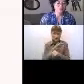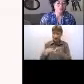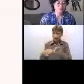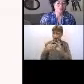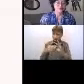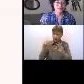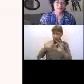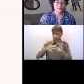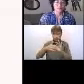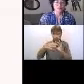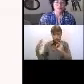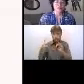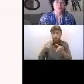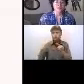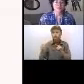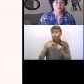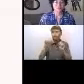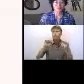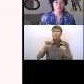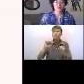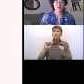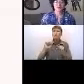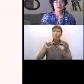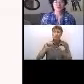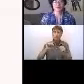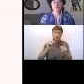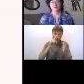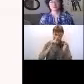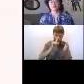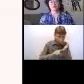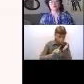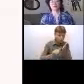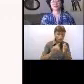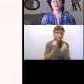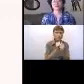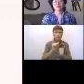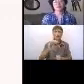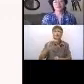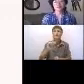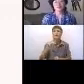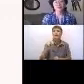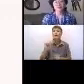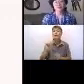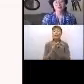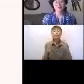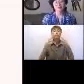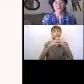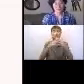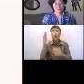go back to the CADA website and find it. For sure. We definitely, we definitely invite